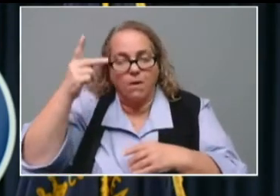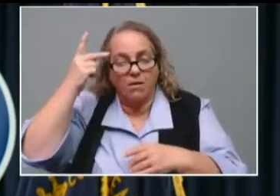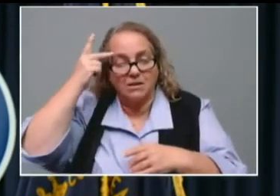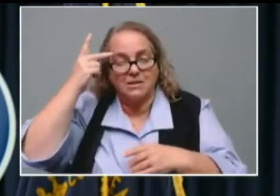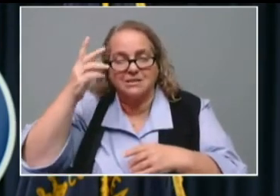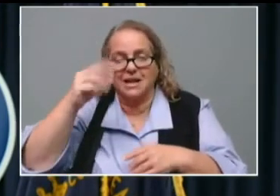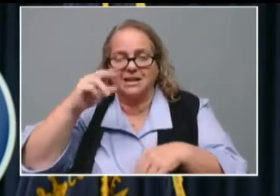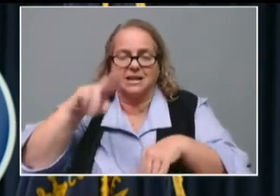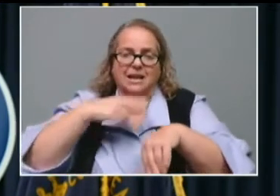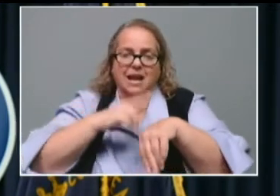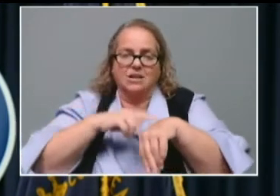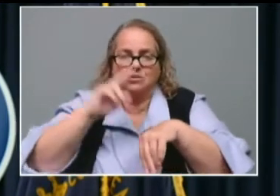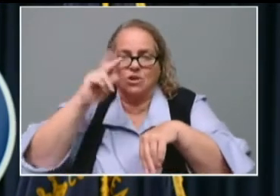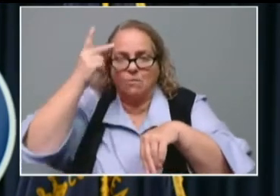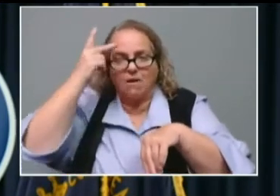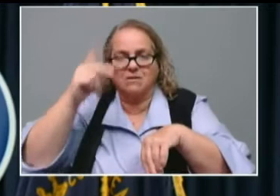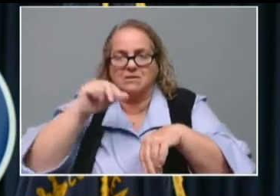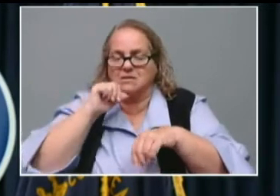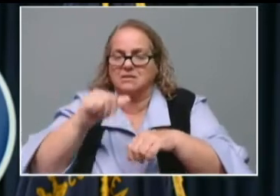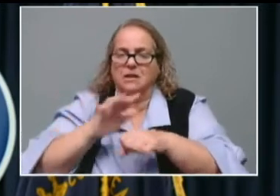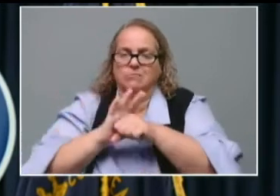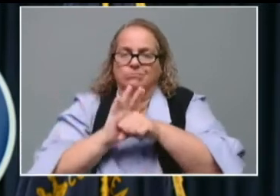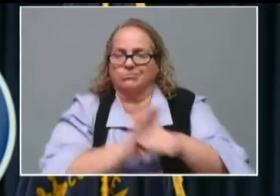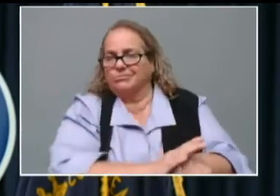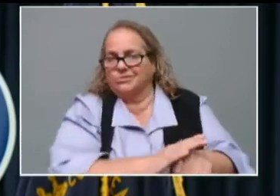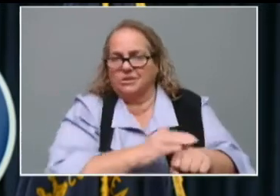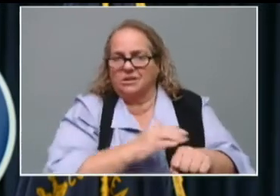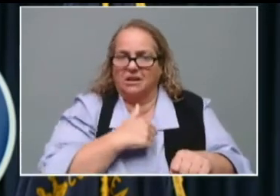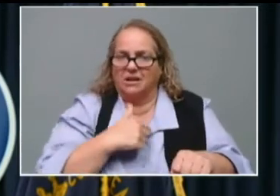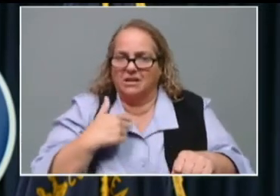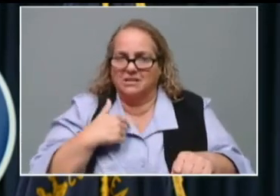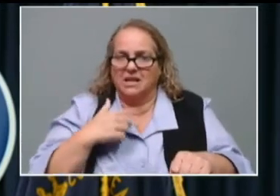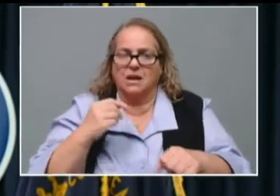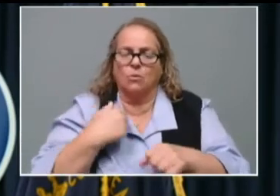push down and we're able to make reasonable, have reasonable